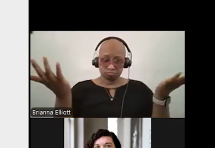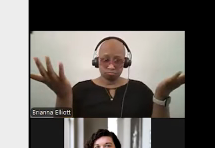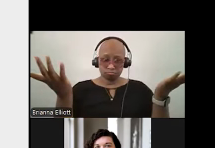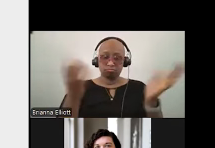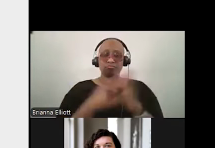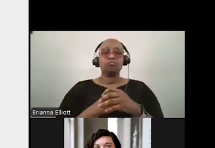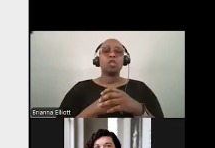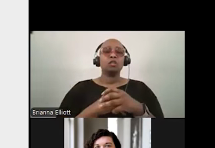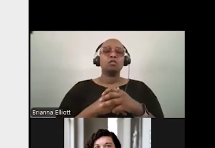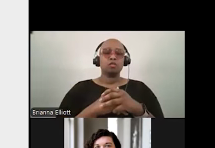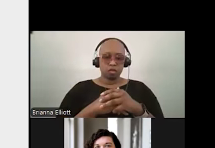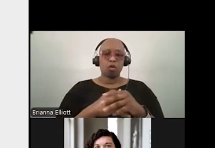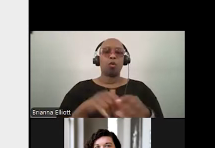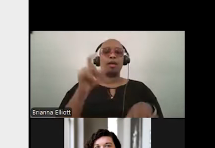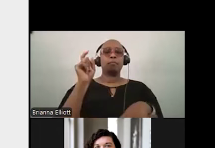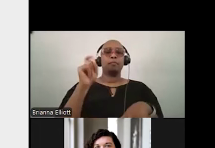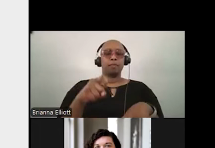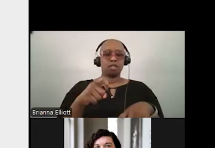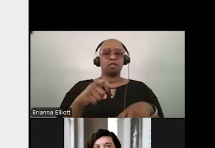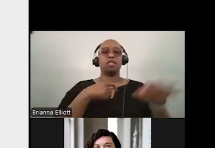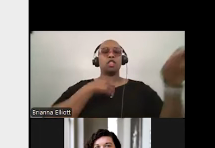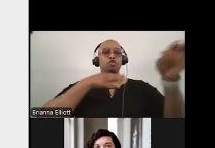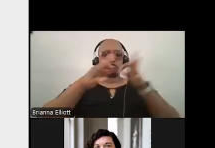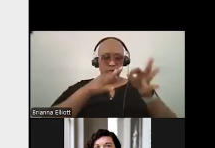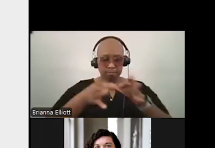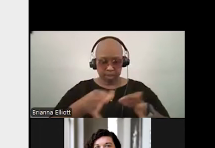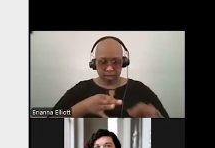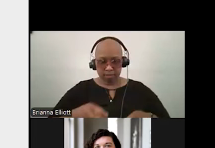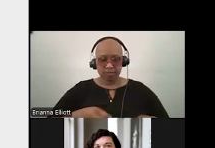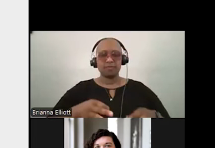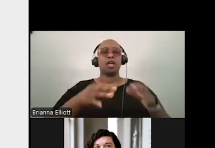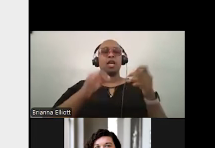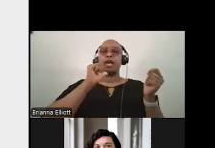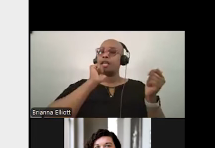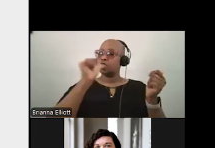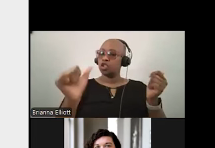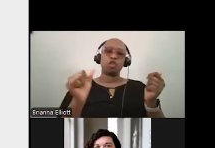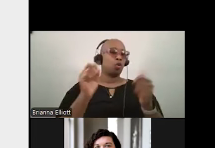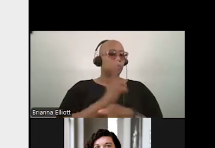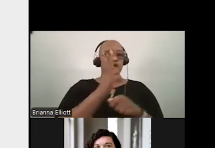link text descriptive and specific. You want to avoid those vague phrases like click here. Also,